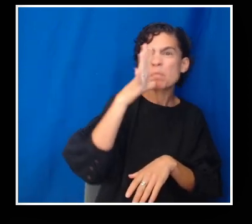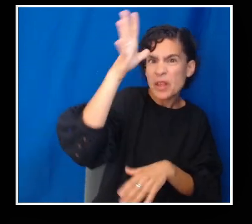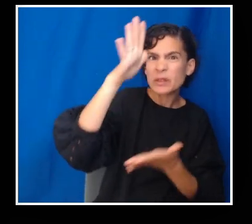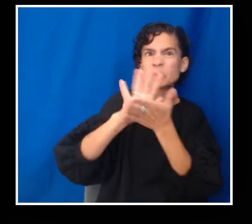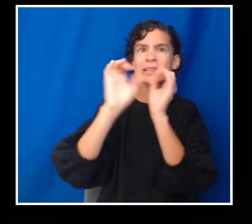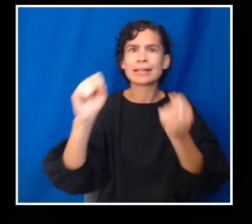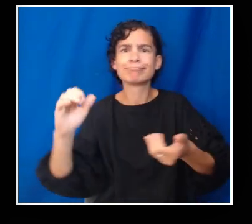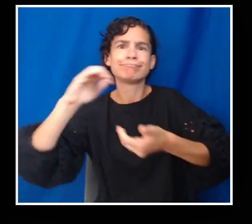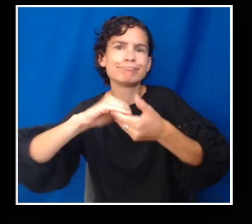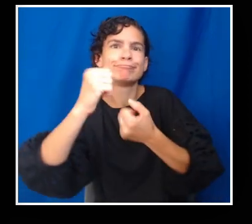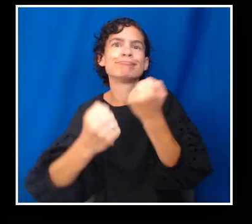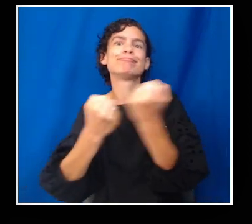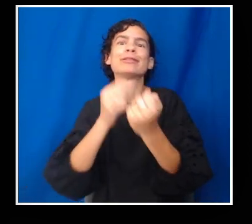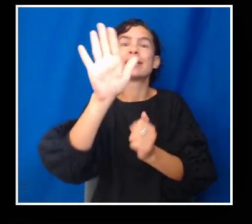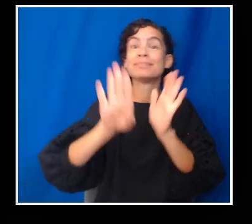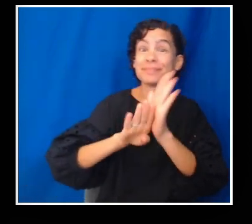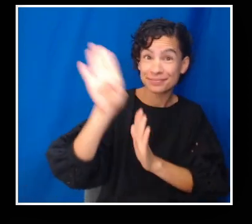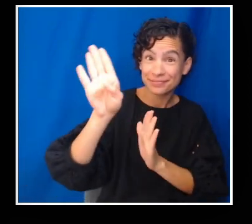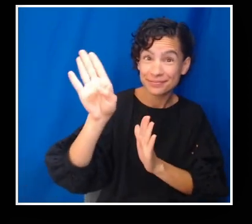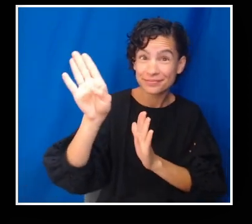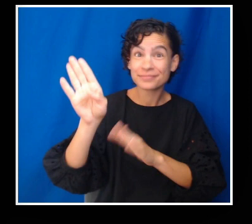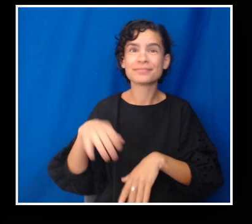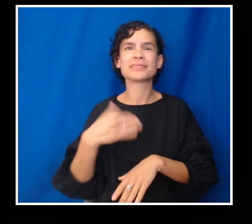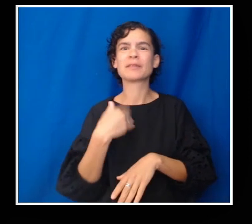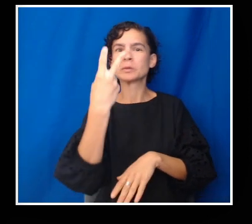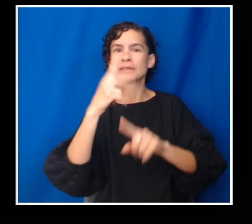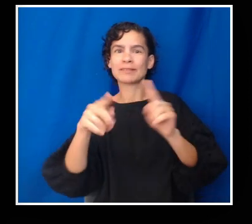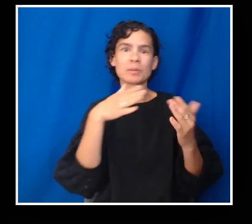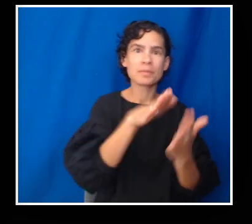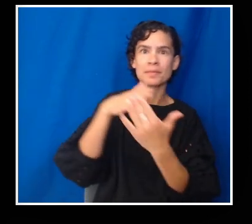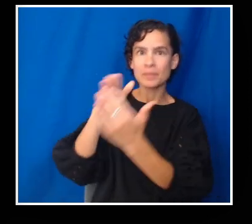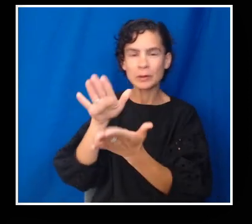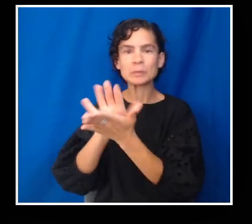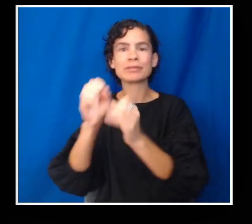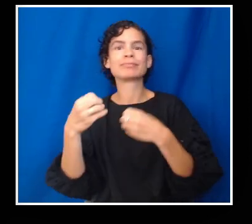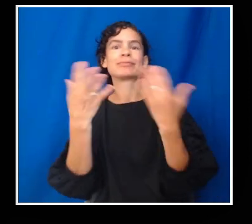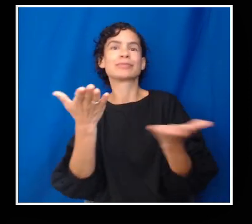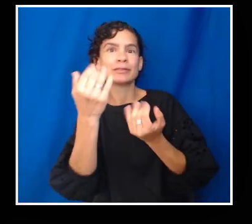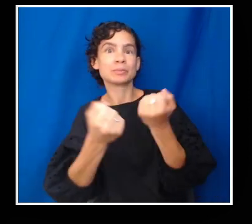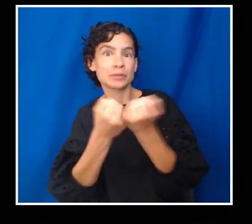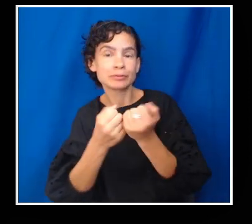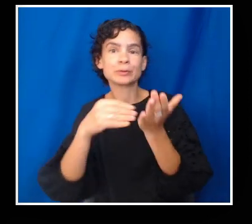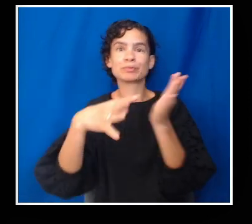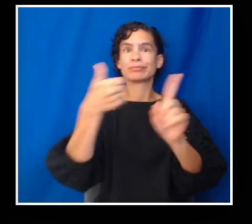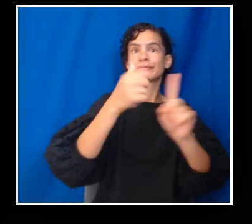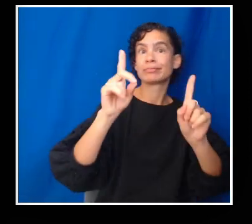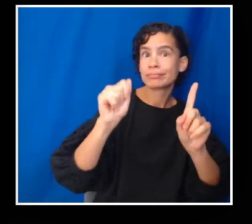can make that happen. There are two main ways that schools provide services to students with disabilities. Depending on what a student needs,